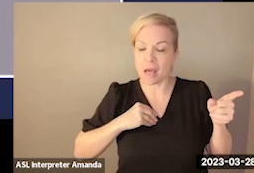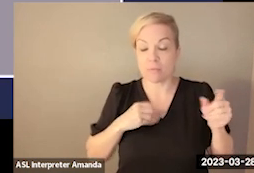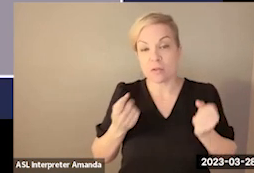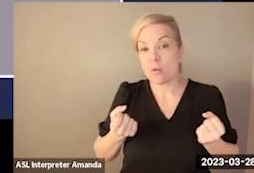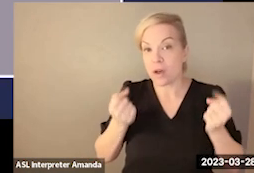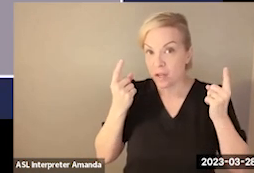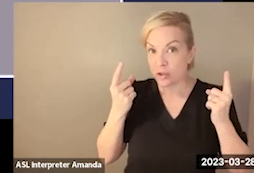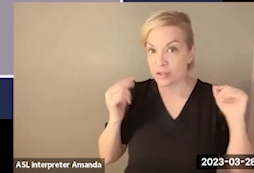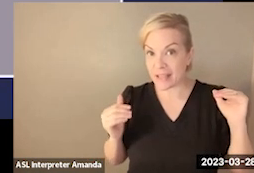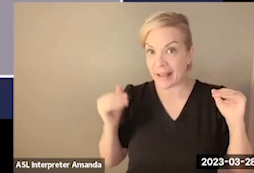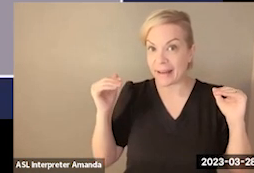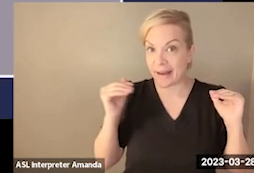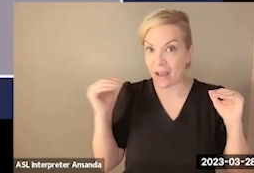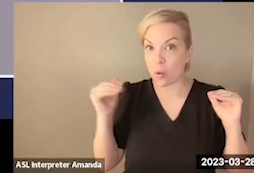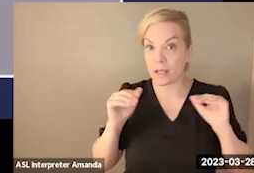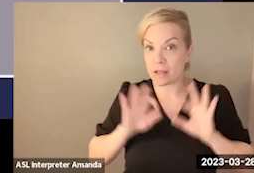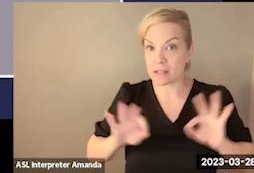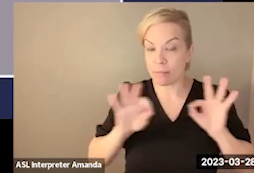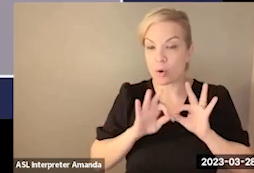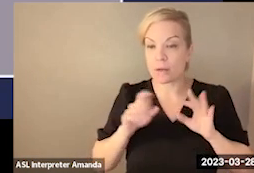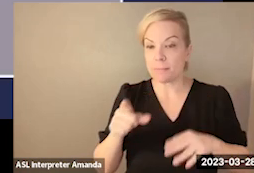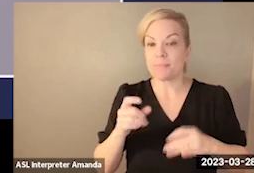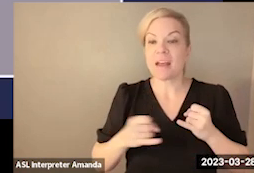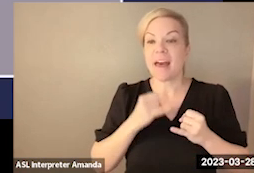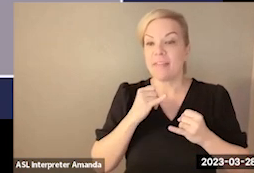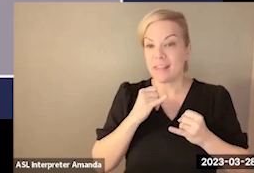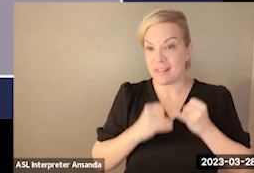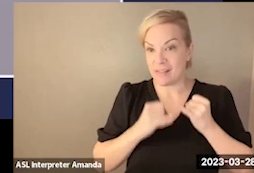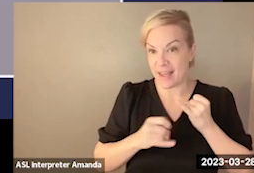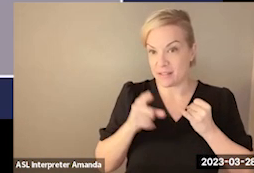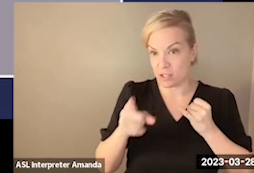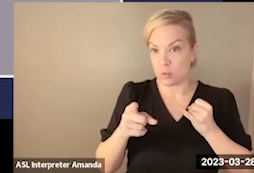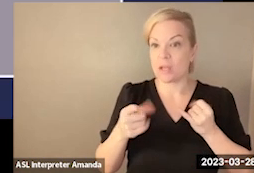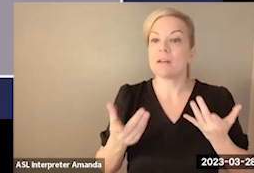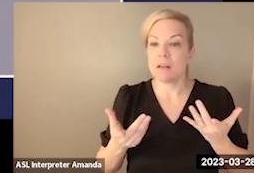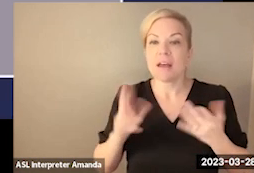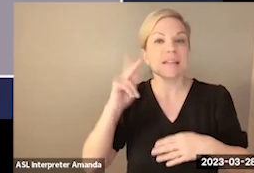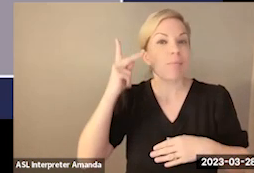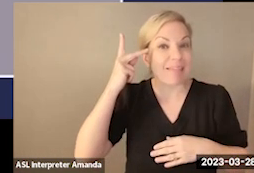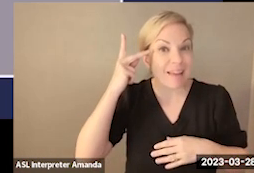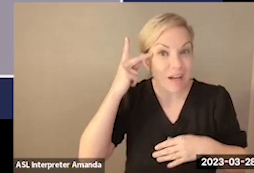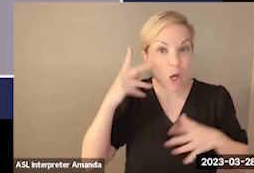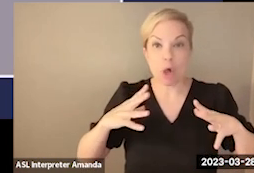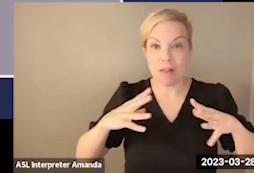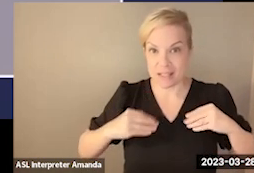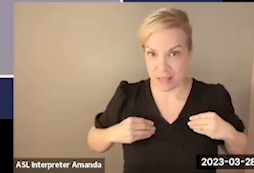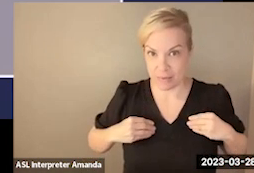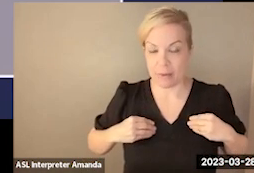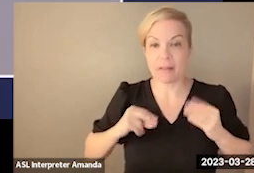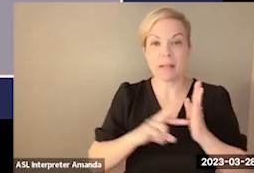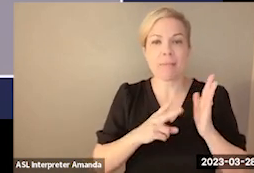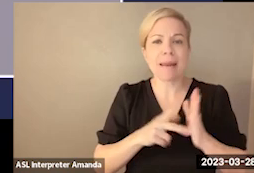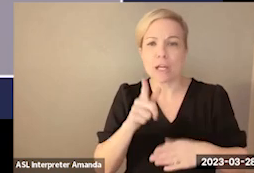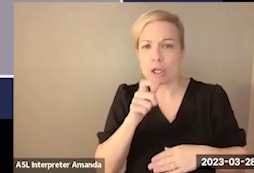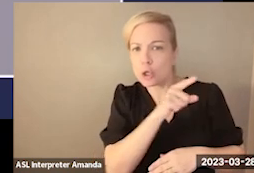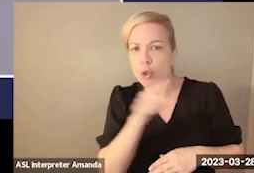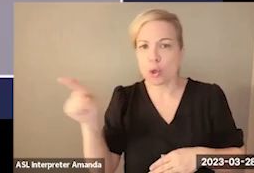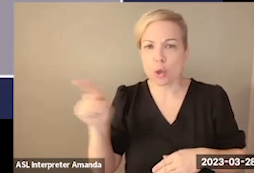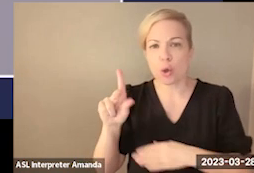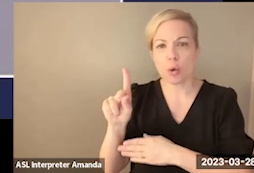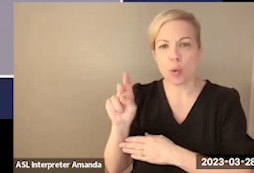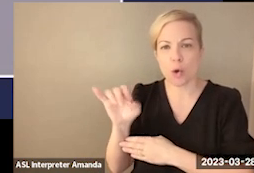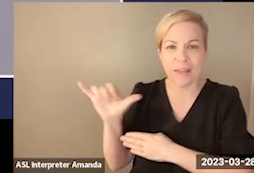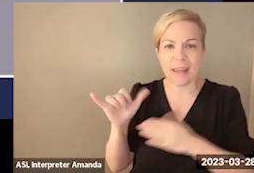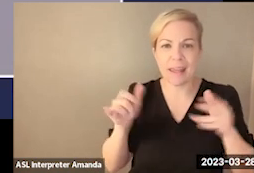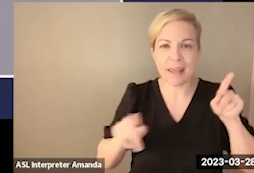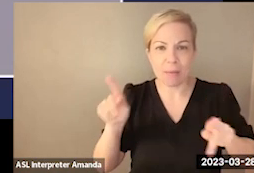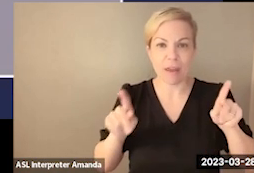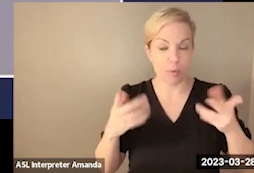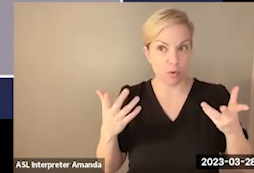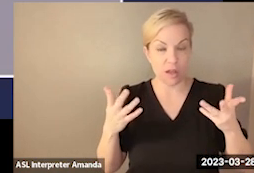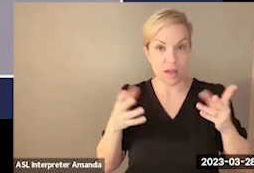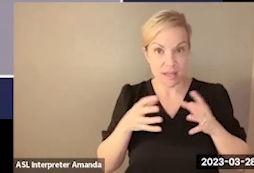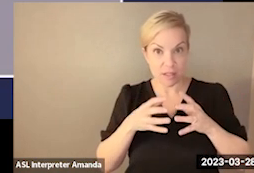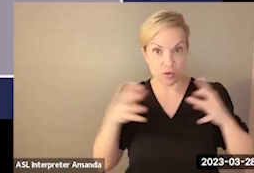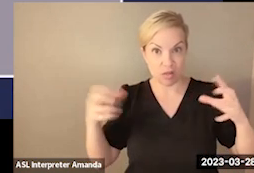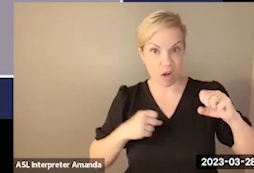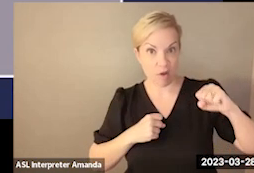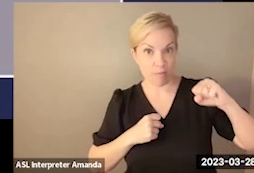Debbie Stine, Science & Technology Policy Academy: And then the last one is is a political acceptability, and that is understanding who are the key players, and if there's going to be too much opposition or too little support.